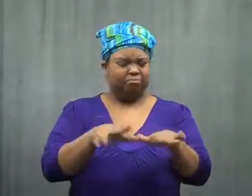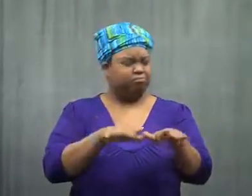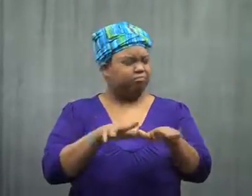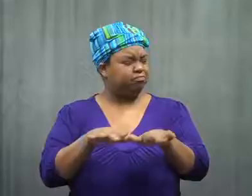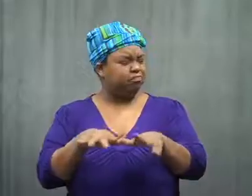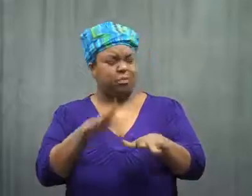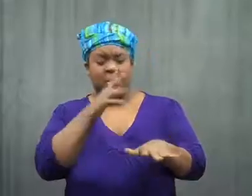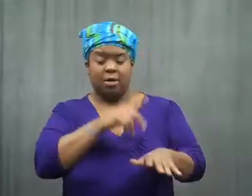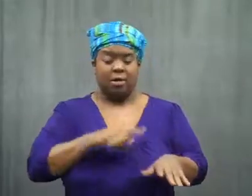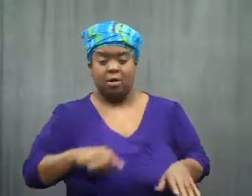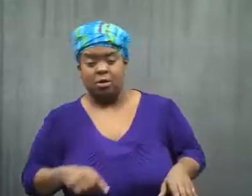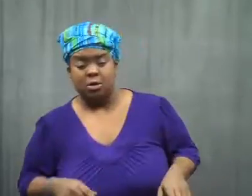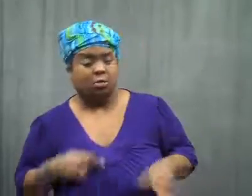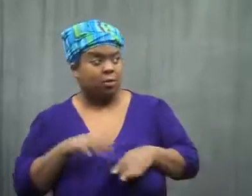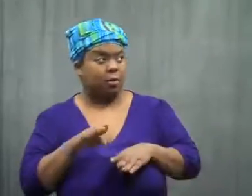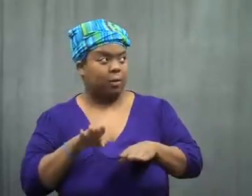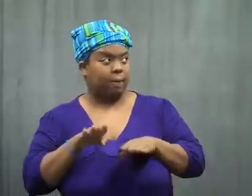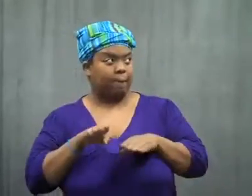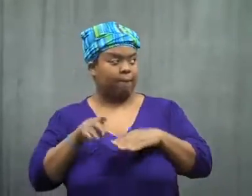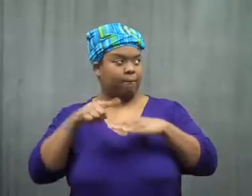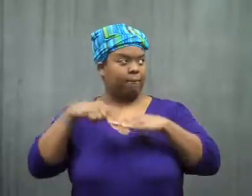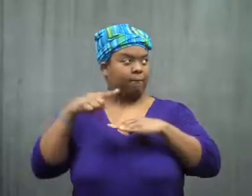My mother came out to look, and I moved my foot away from the bee.